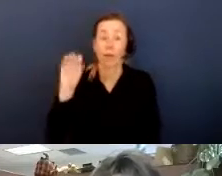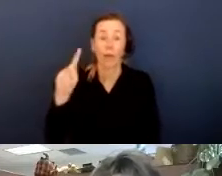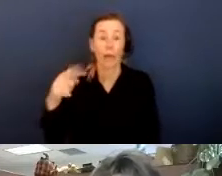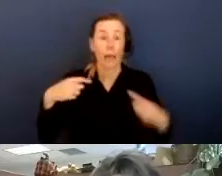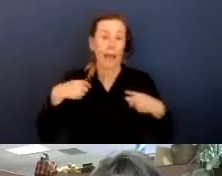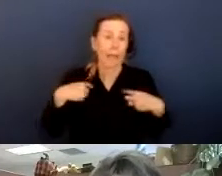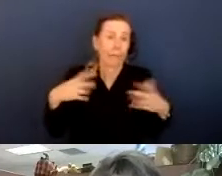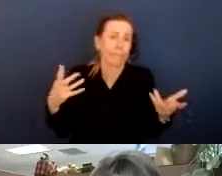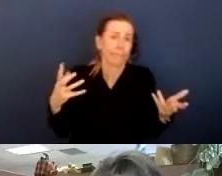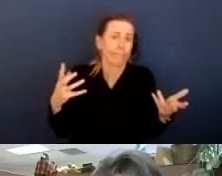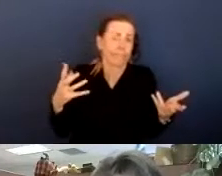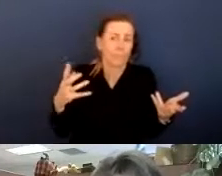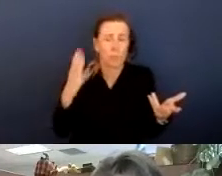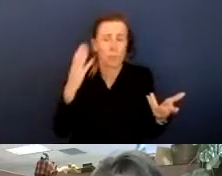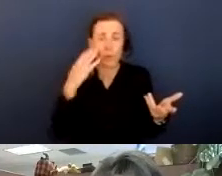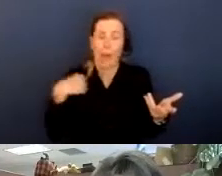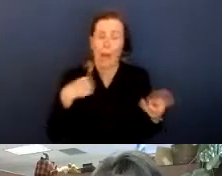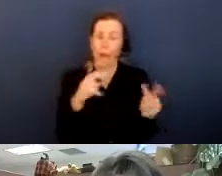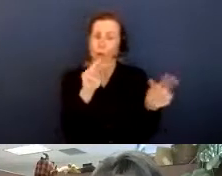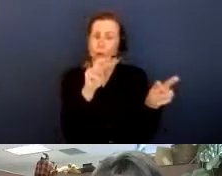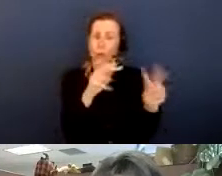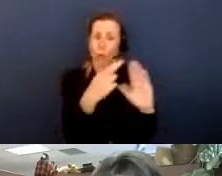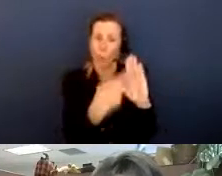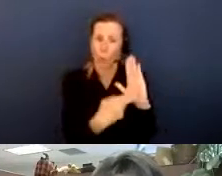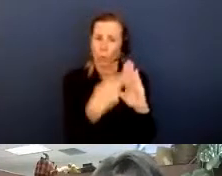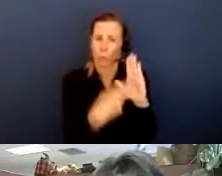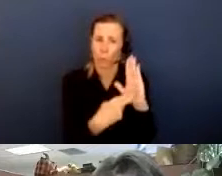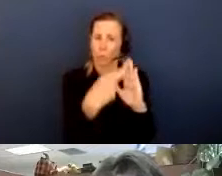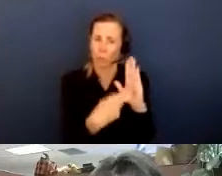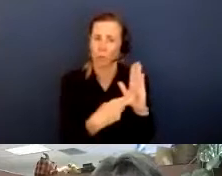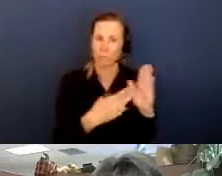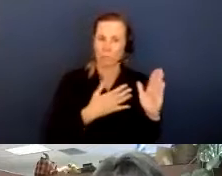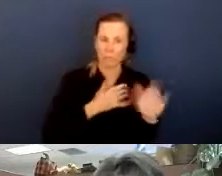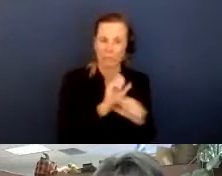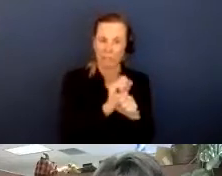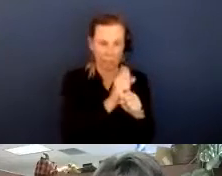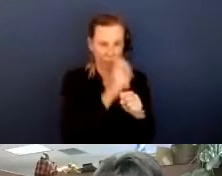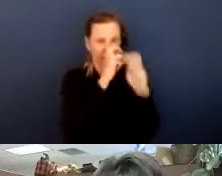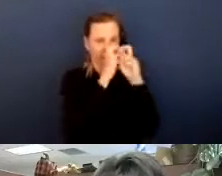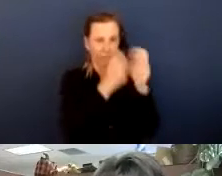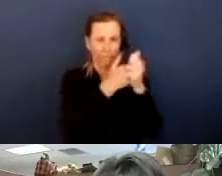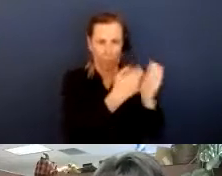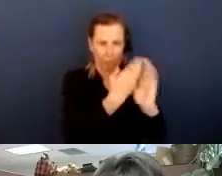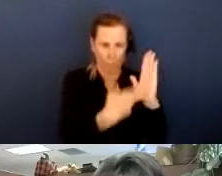Jabari (on phone): Ah, okay. my responsibility to ensure that policies are strictly followed in the CLP.